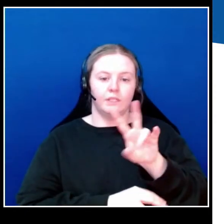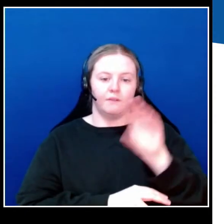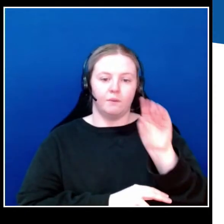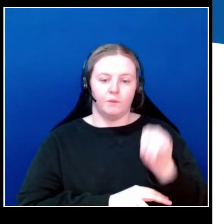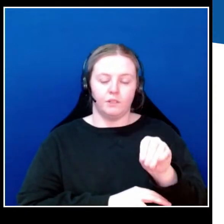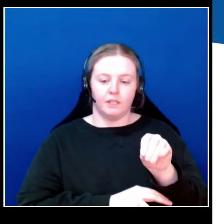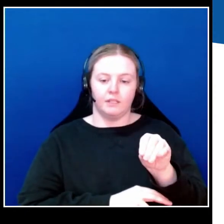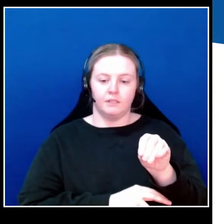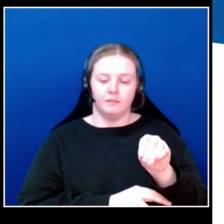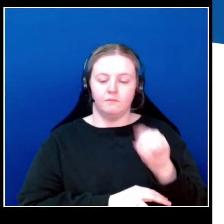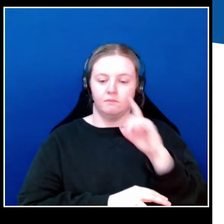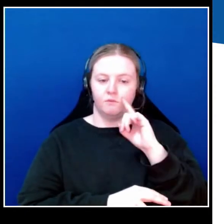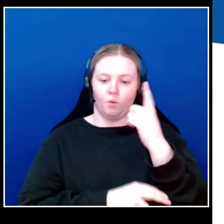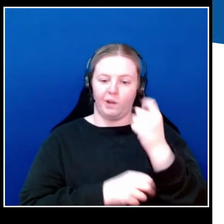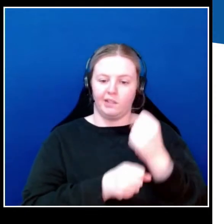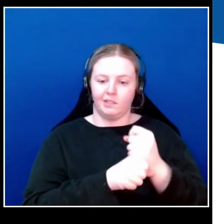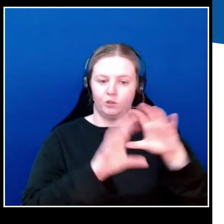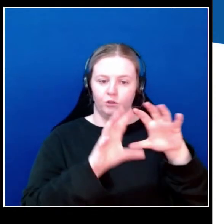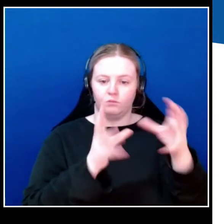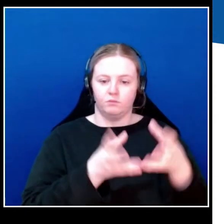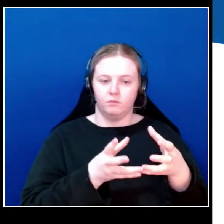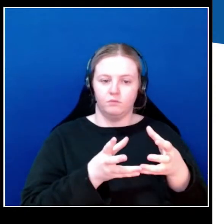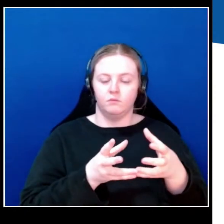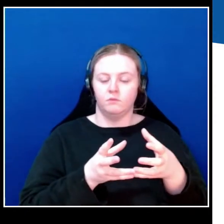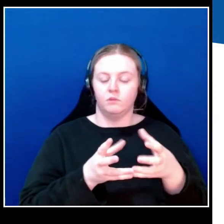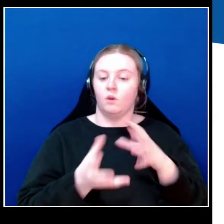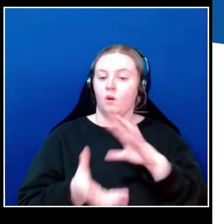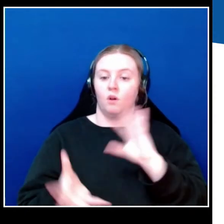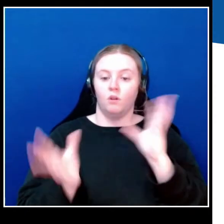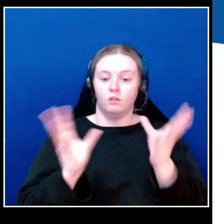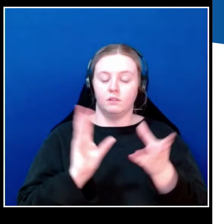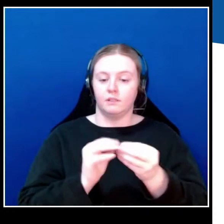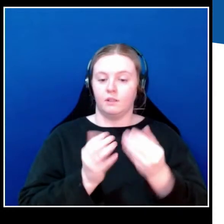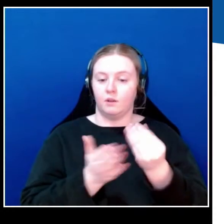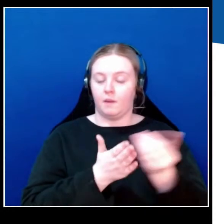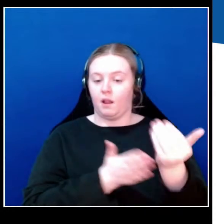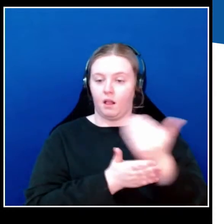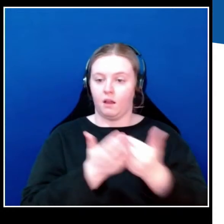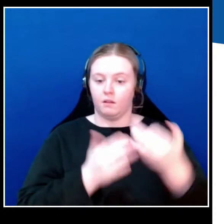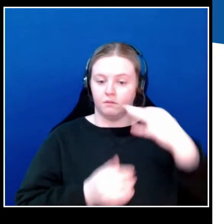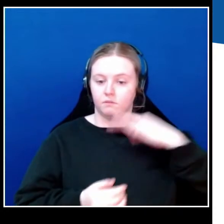In total, revenues for the organization were $269 million.